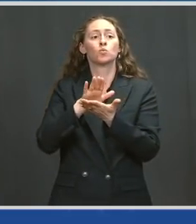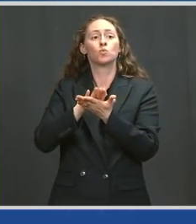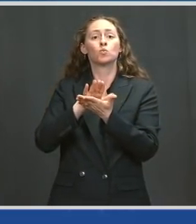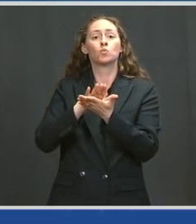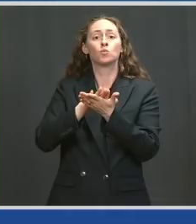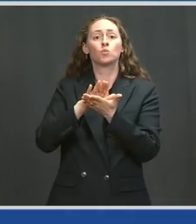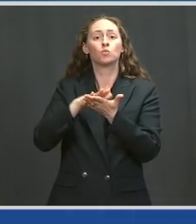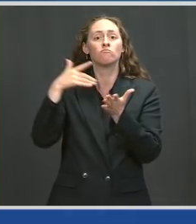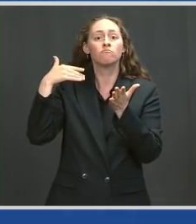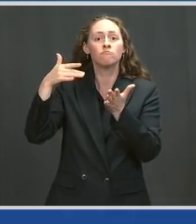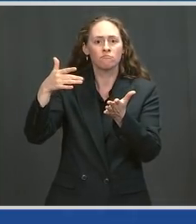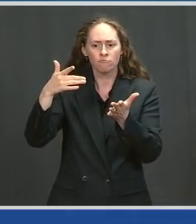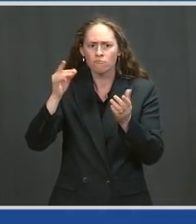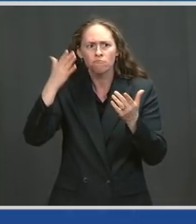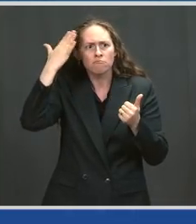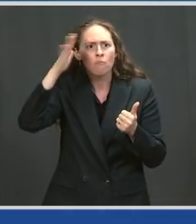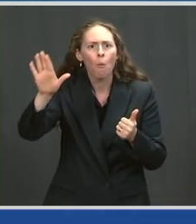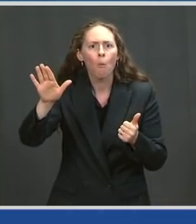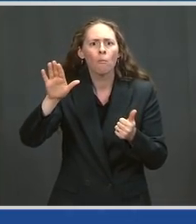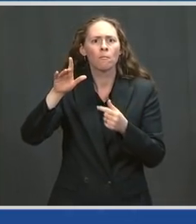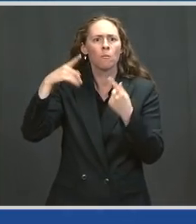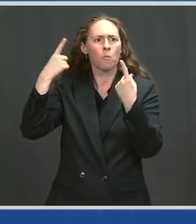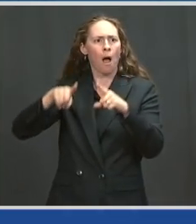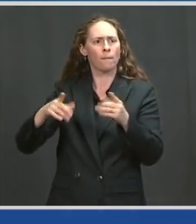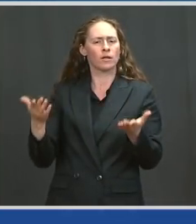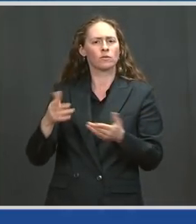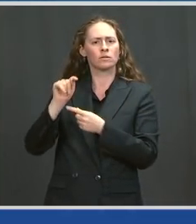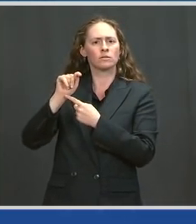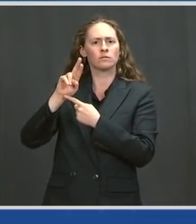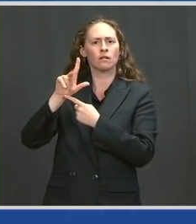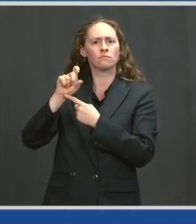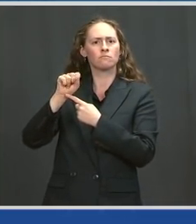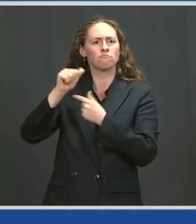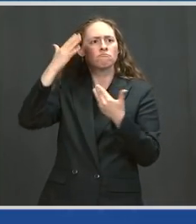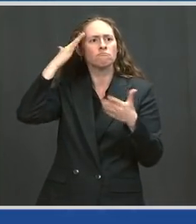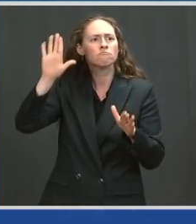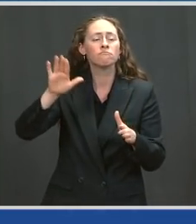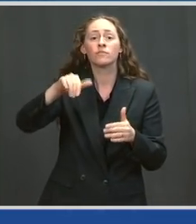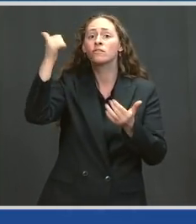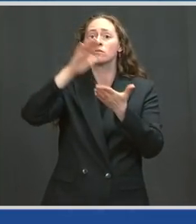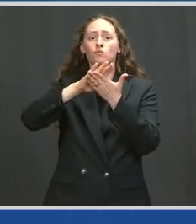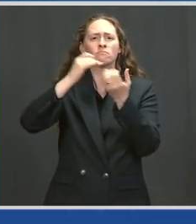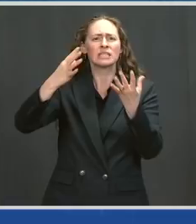let alone schools elsewhere. And most people didn't realize that a century ago,